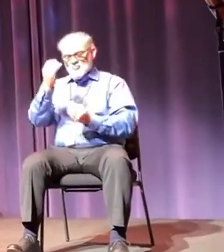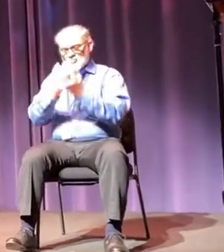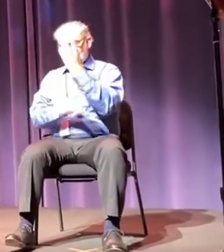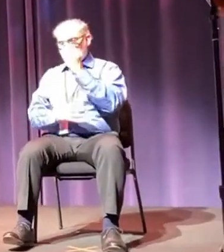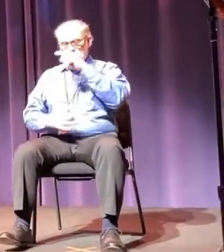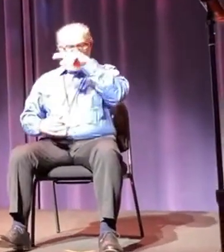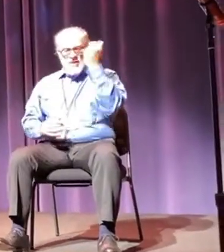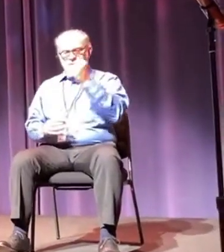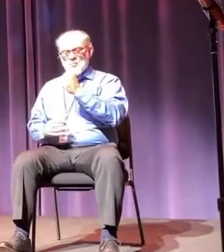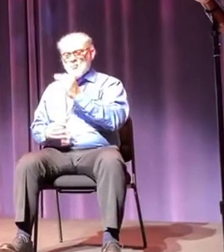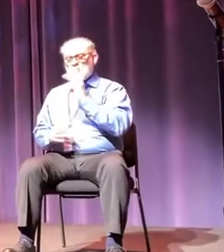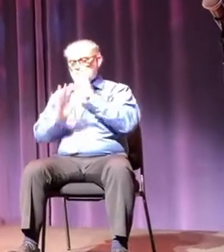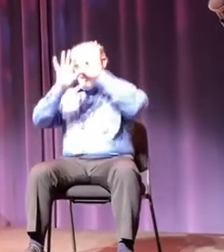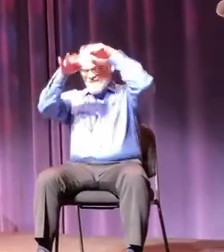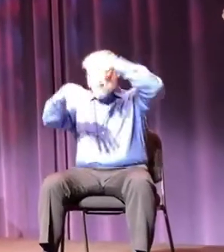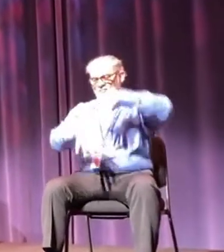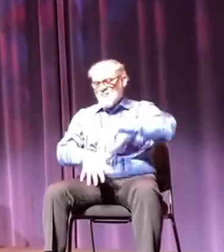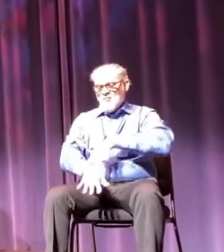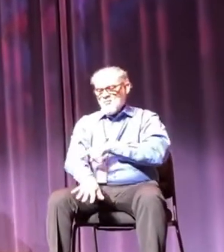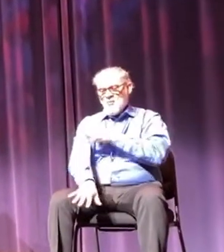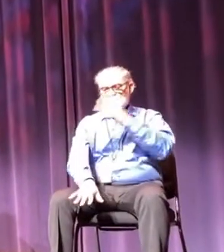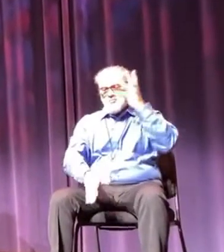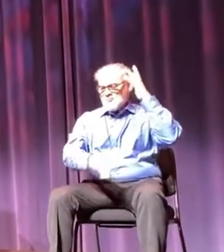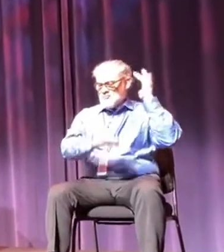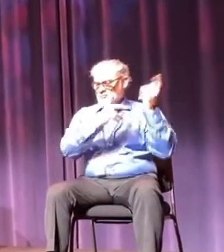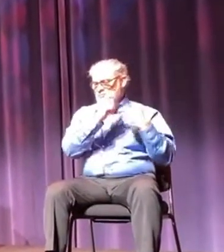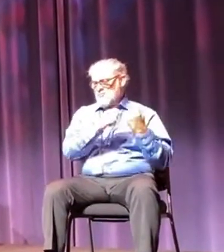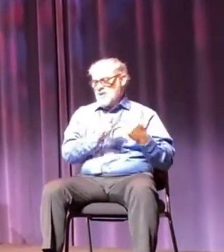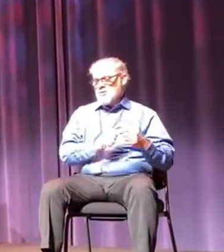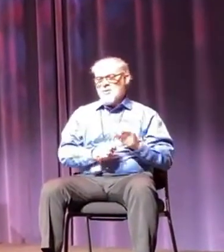black waterfalls long braided their own phoenix crowns.